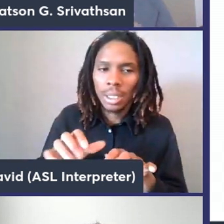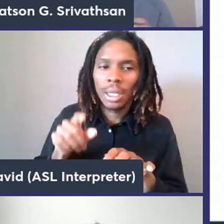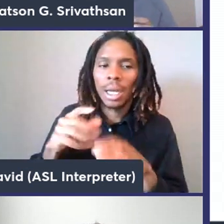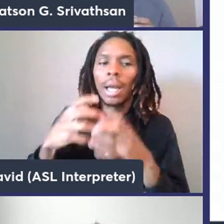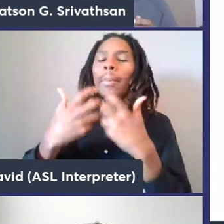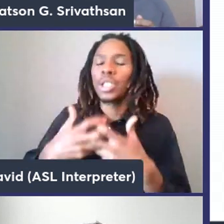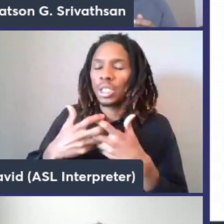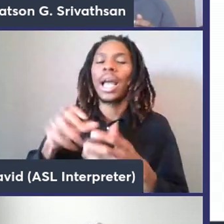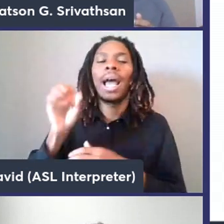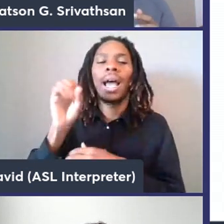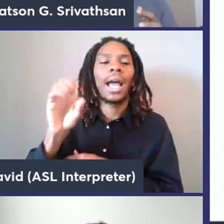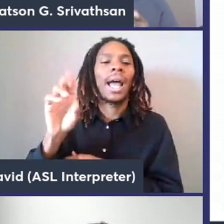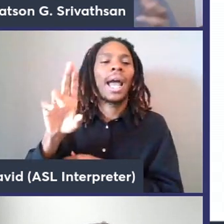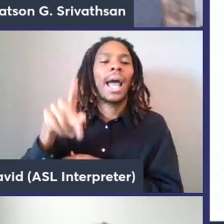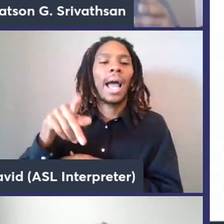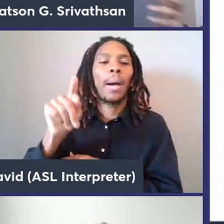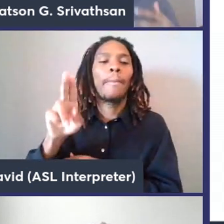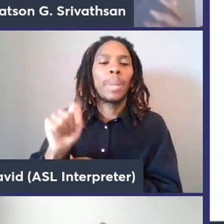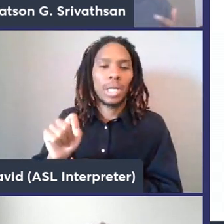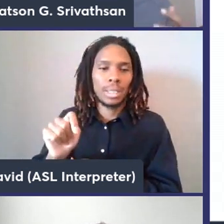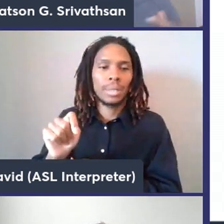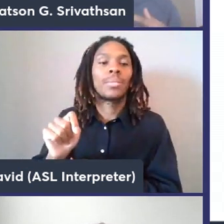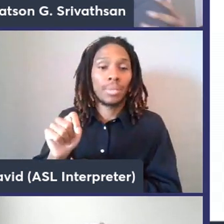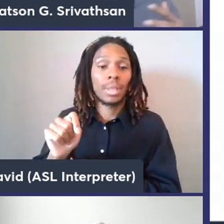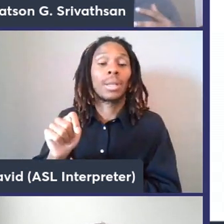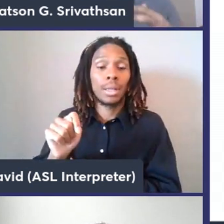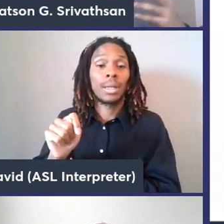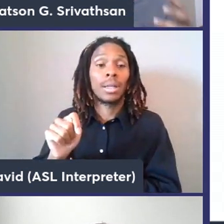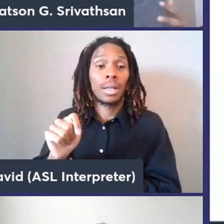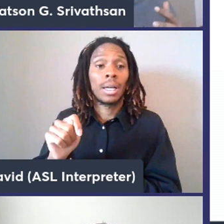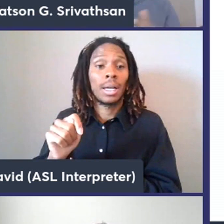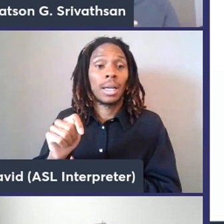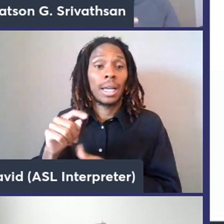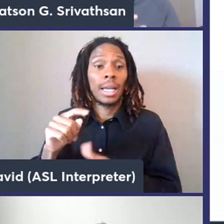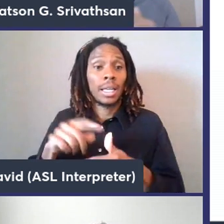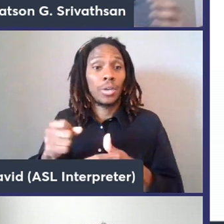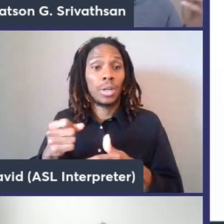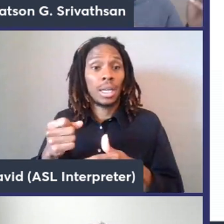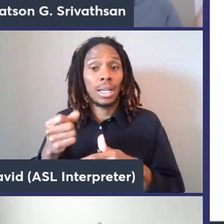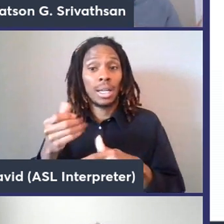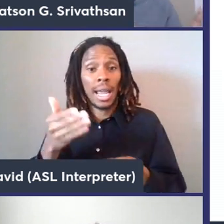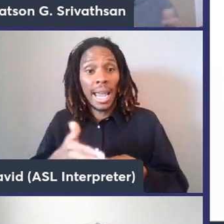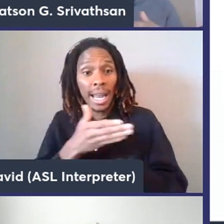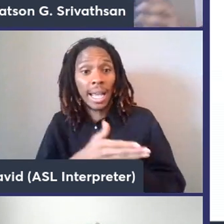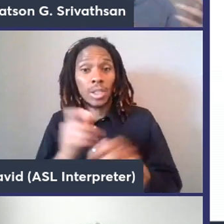and you can also enhance or update data. So for example, two years back,